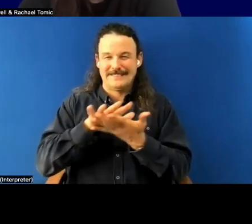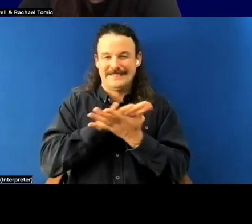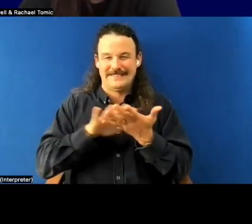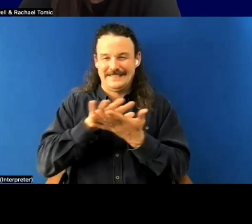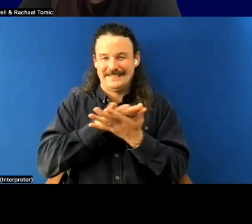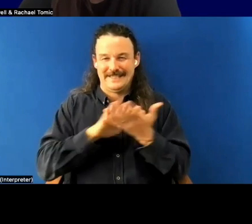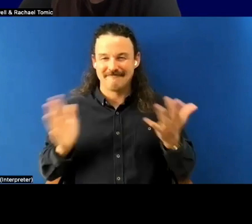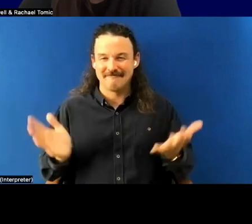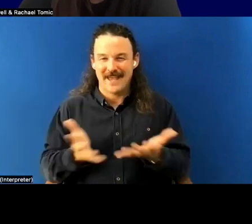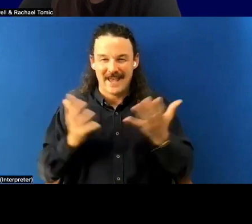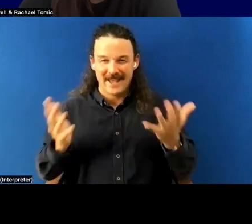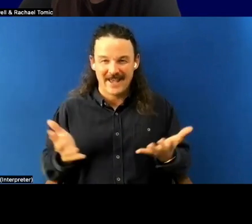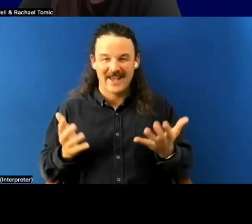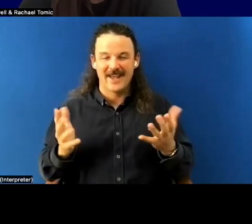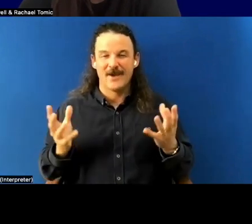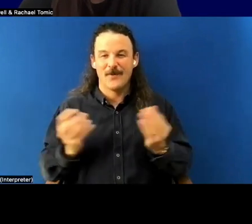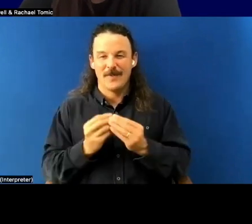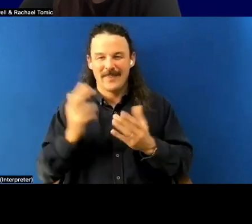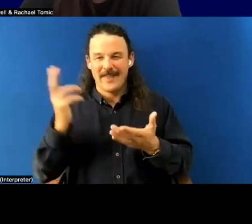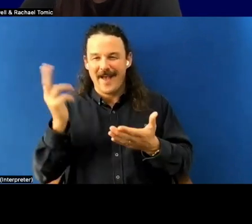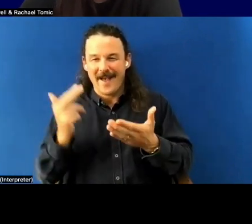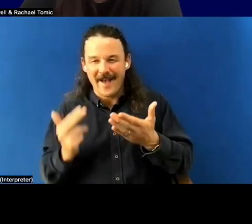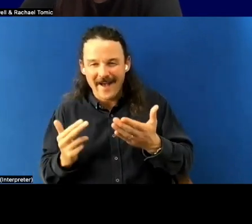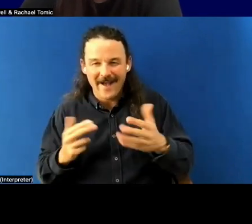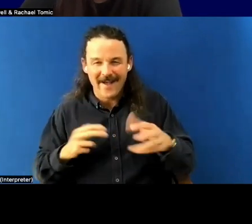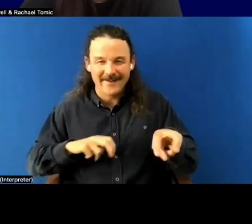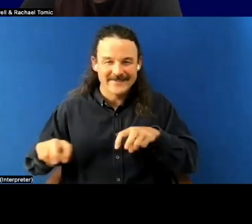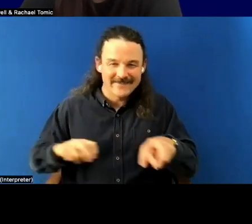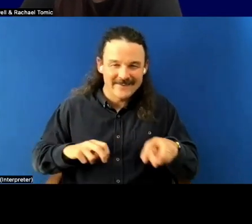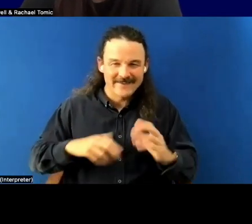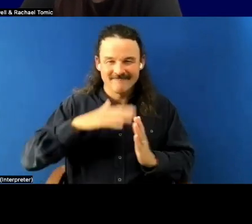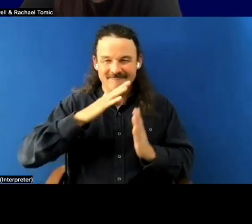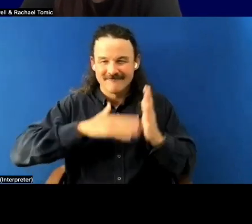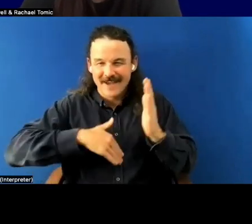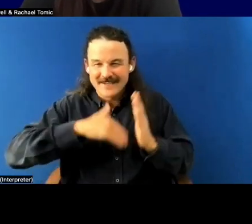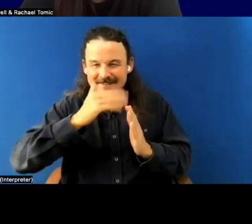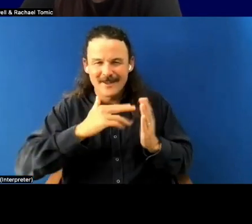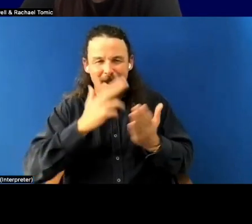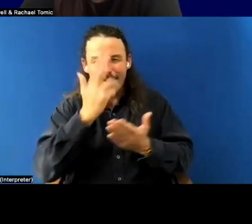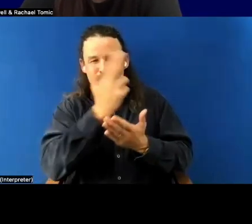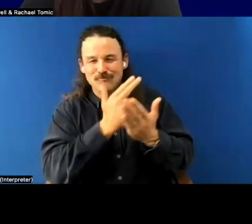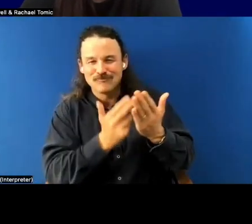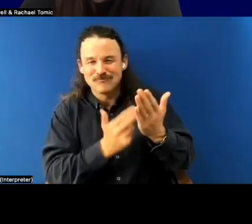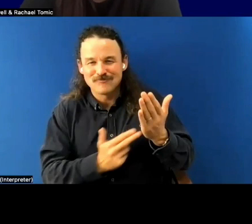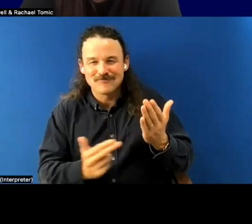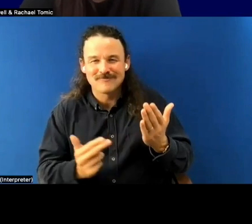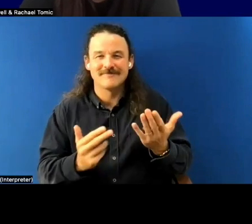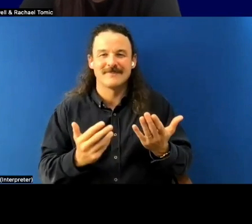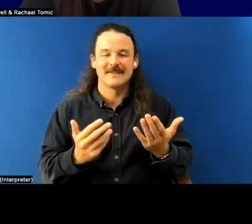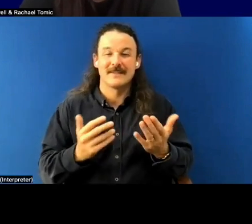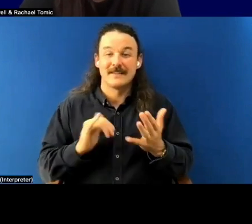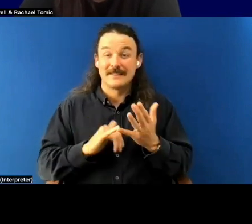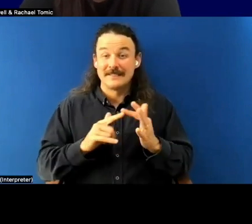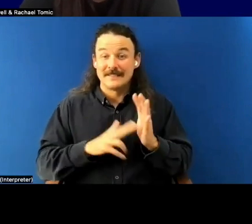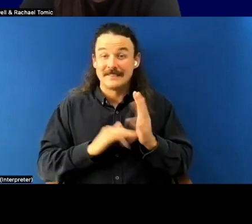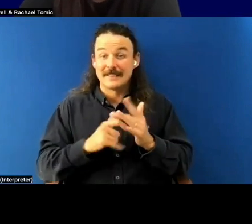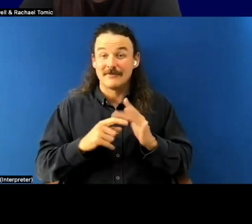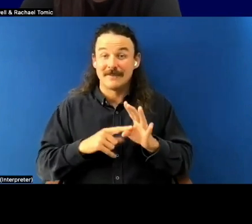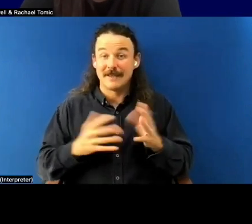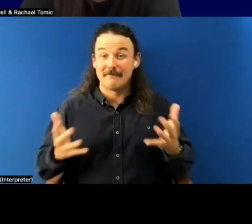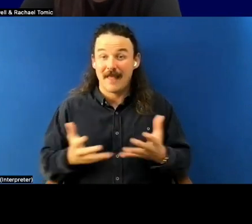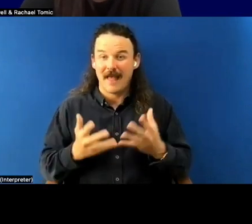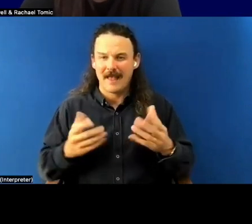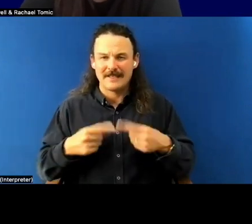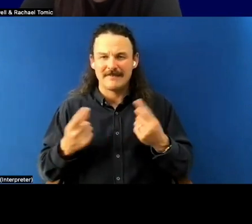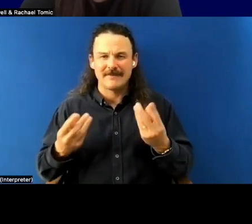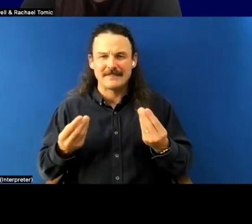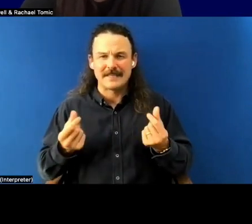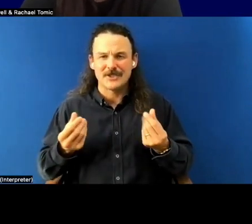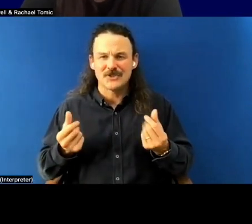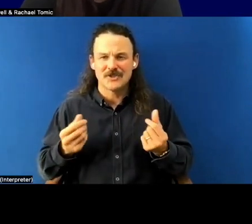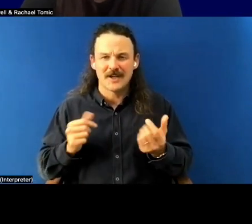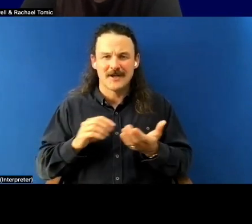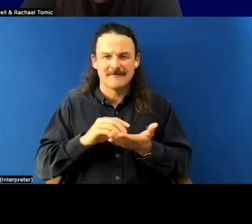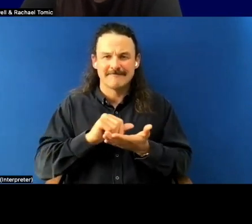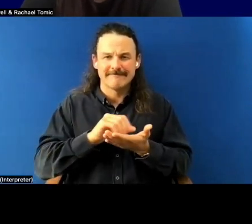craft activities, some painting, sensory play with different textures to develop her reaching skills,